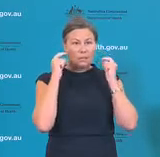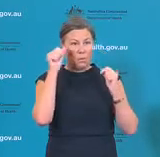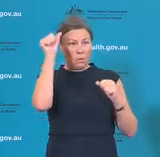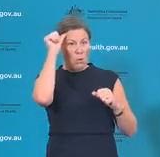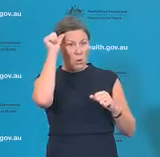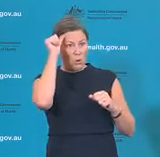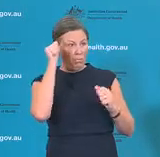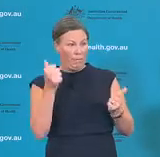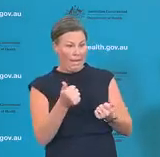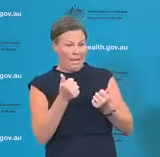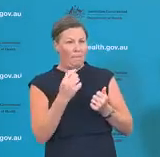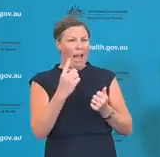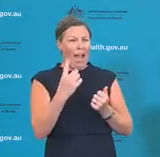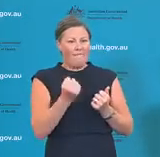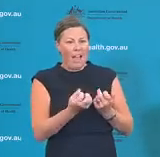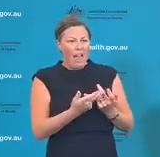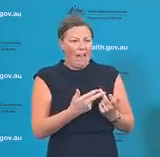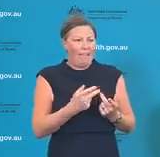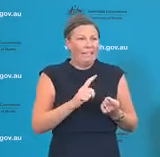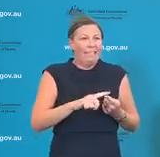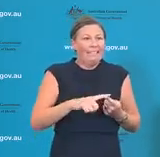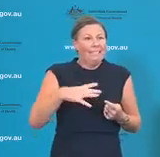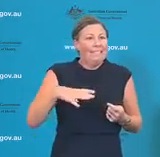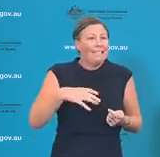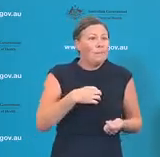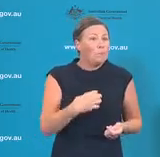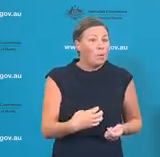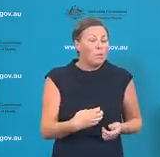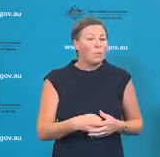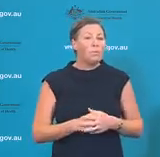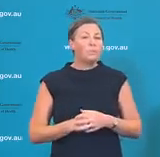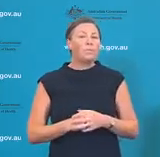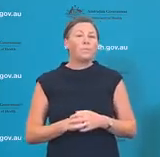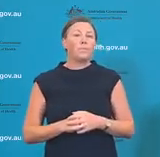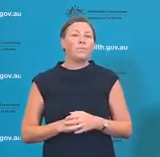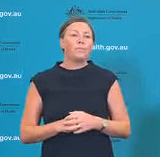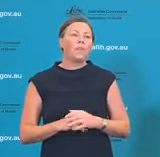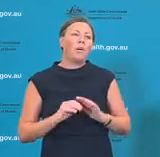state of shortage? We still are really being really cautious with the use